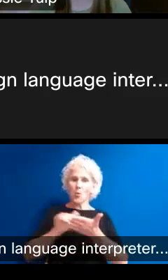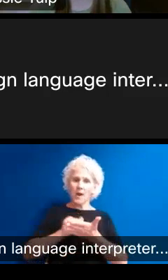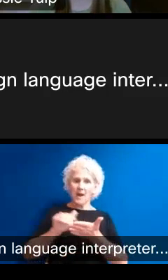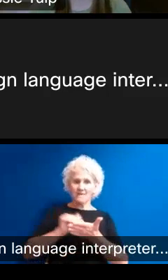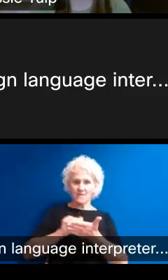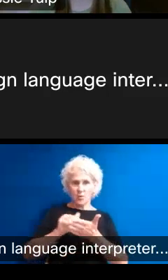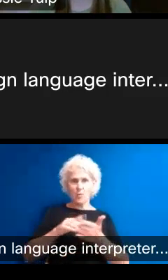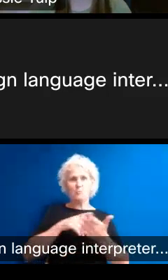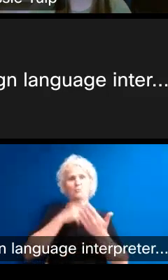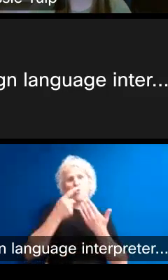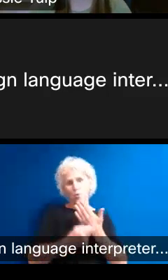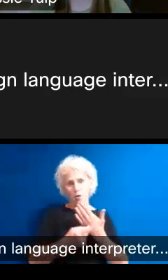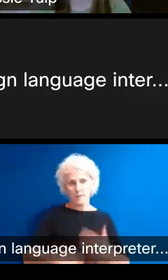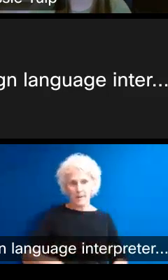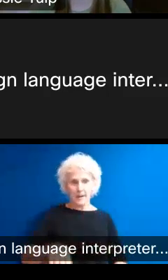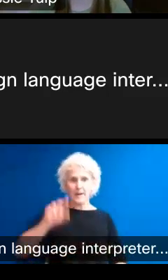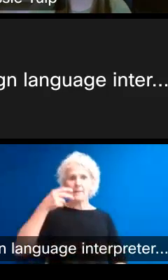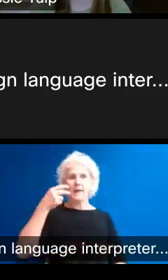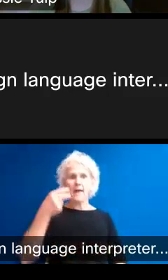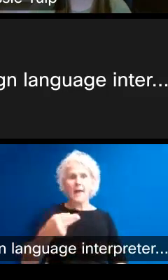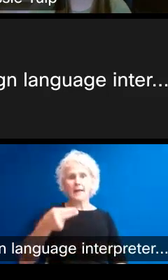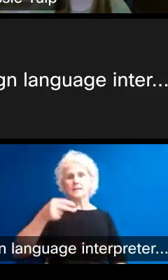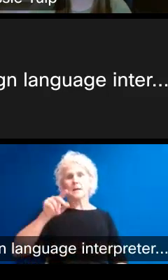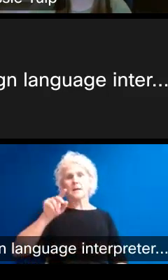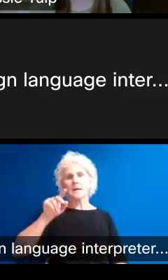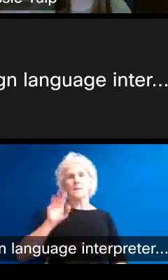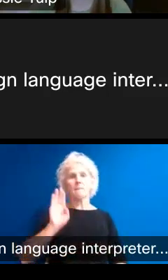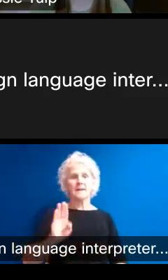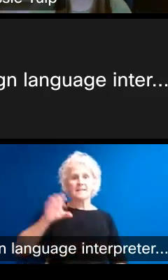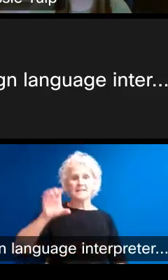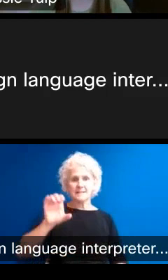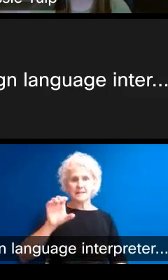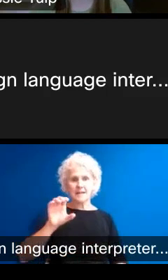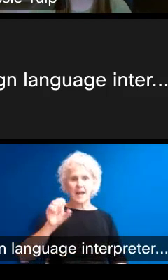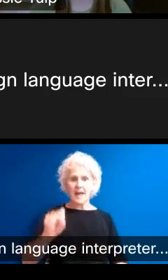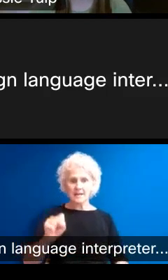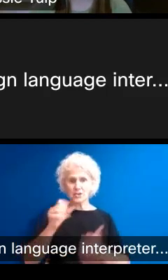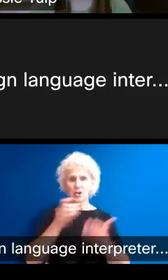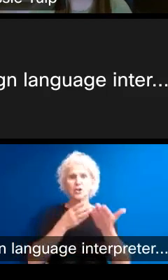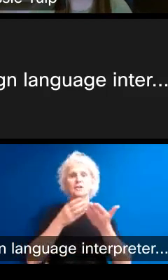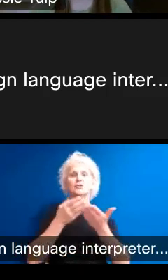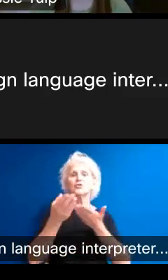or HCBS services, to meet the needs of people with disabilities and older adults. Minnesota